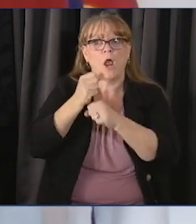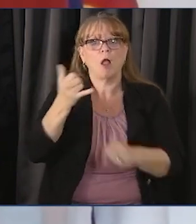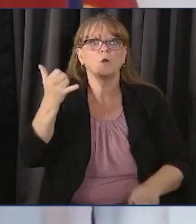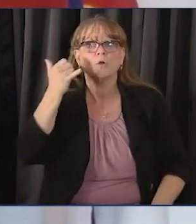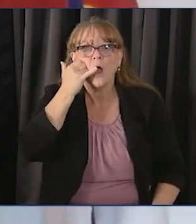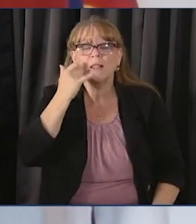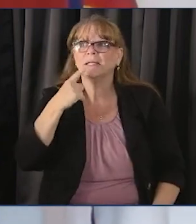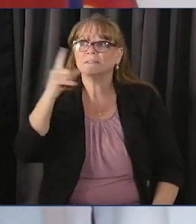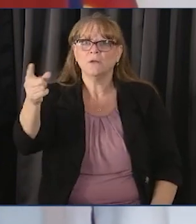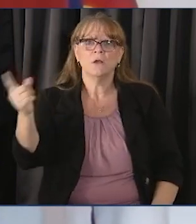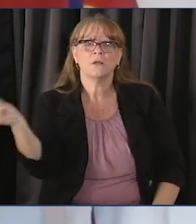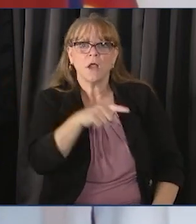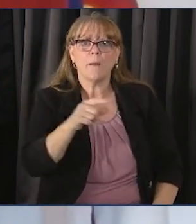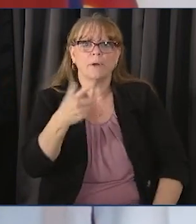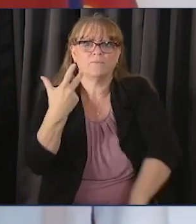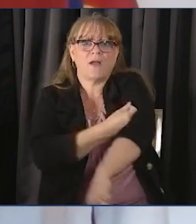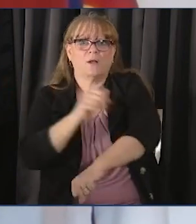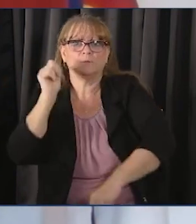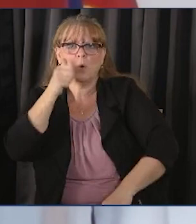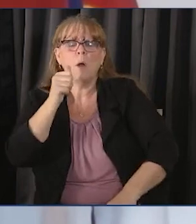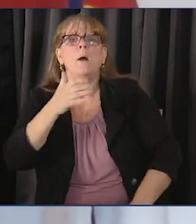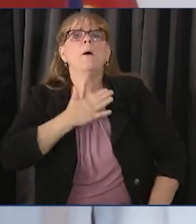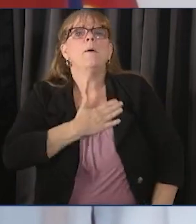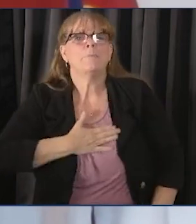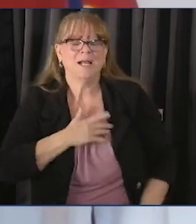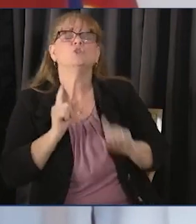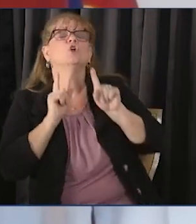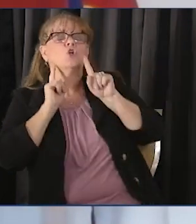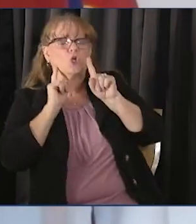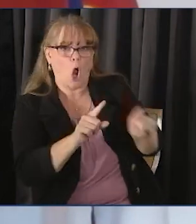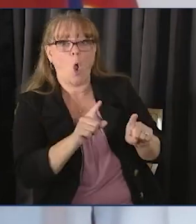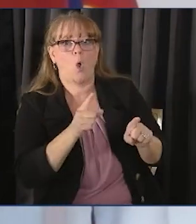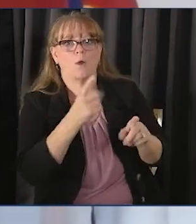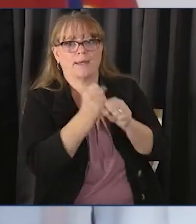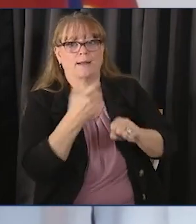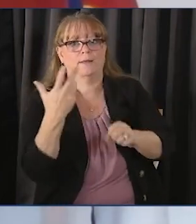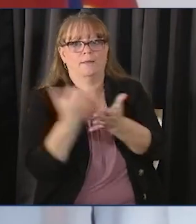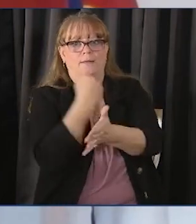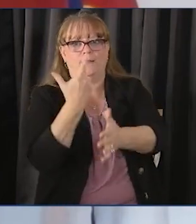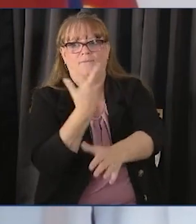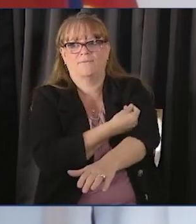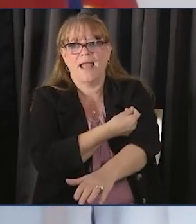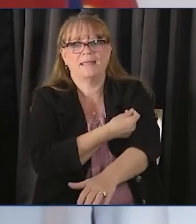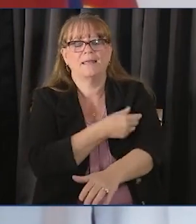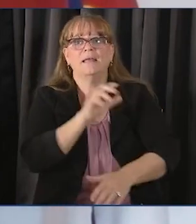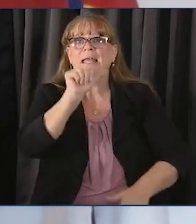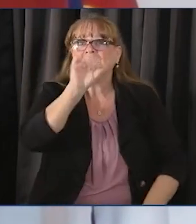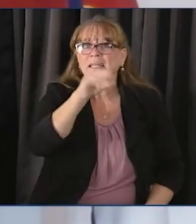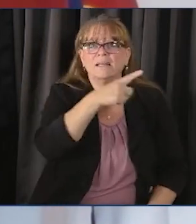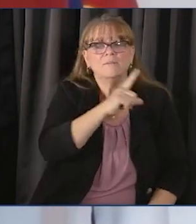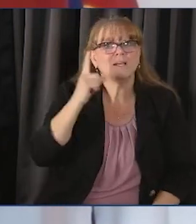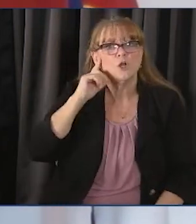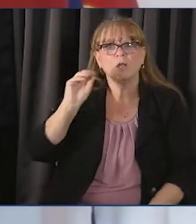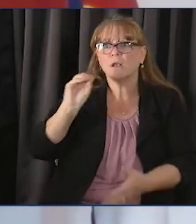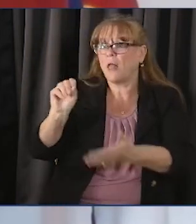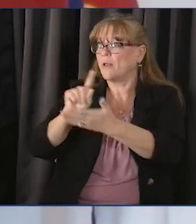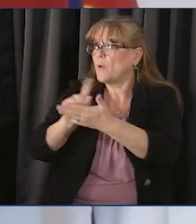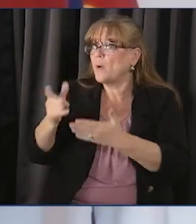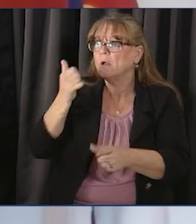And then hopefully again, you can schedule out a week but because right now we have very little notice. It might be coming tomorrow, get vaccinated very easy.